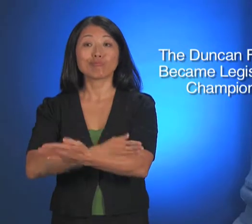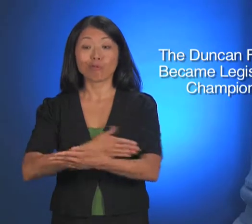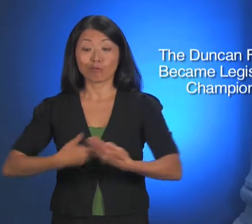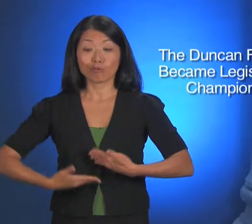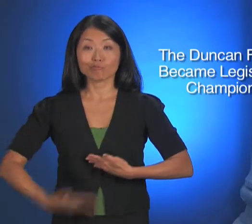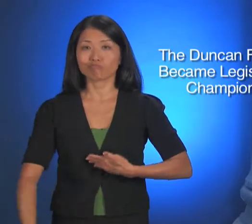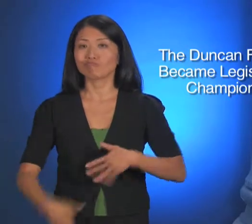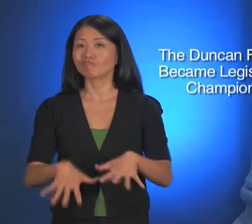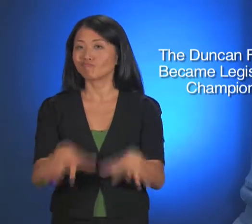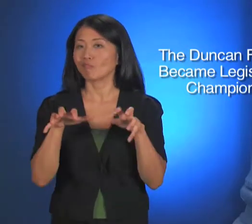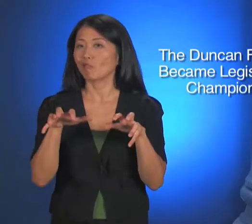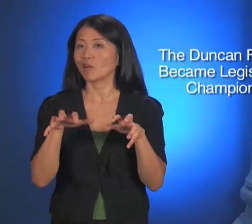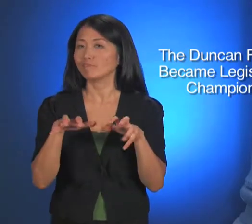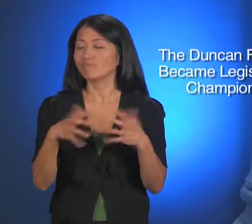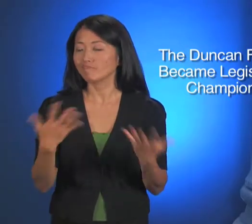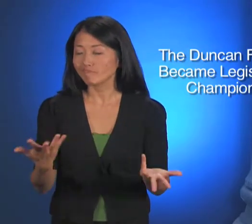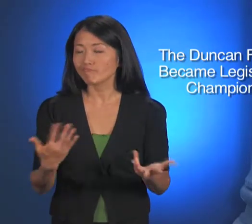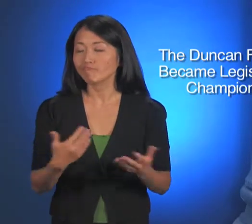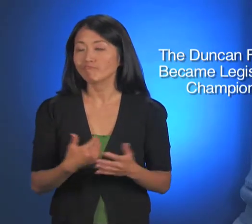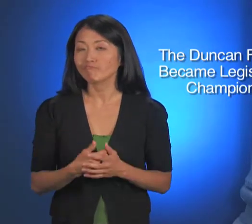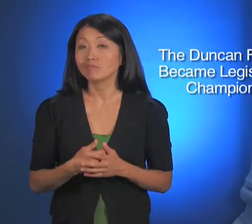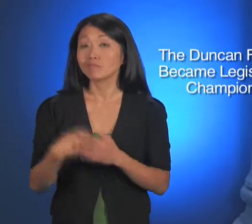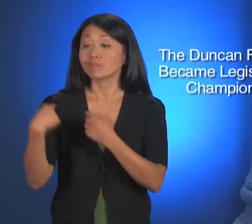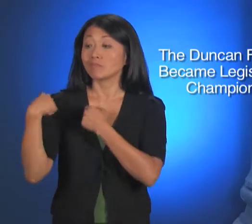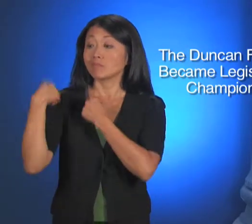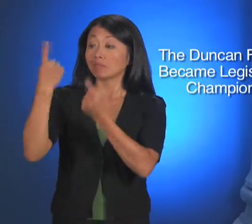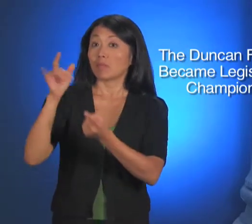that left her paralyzed from the waist down.